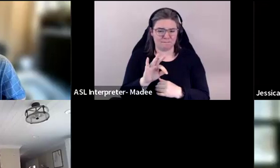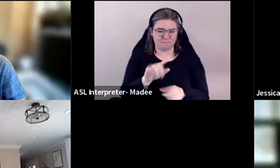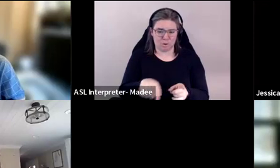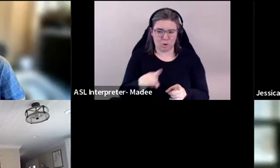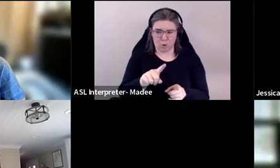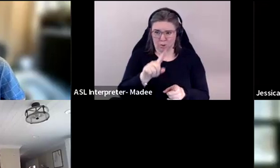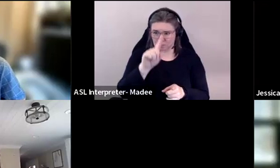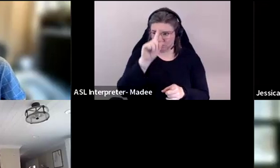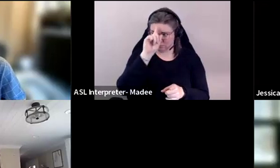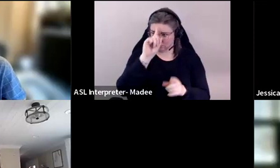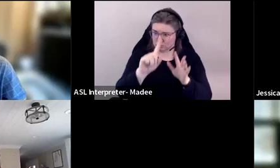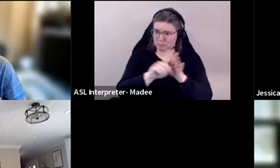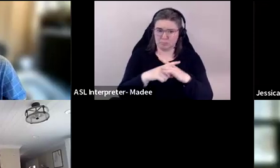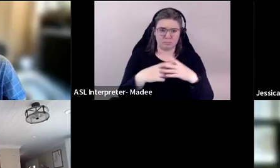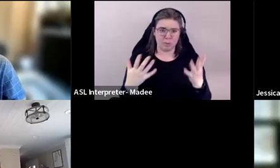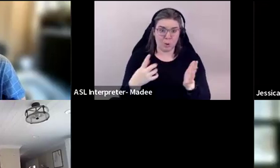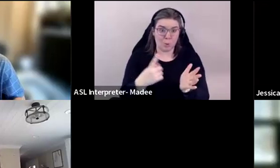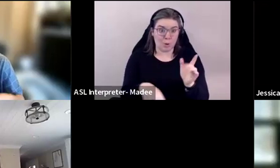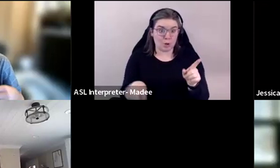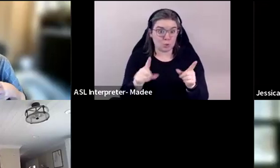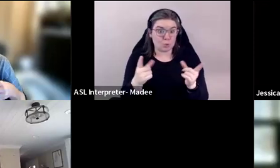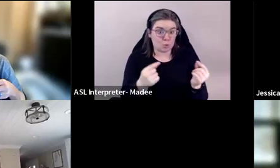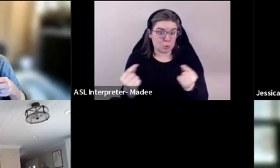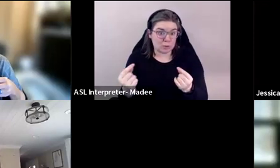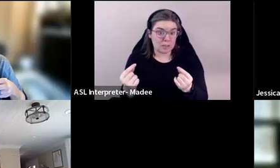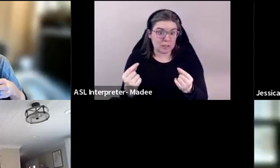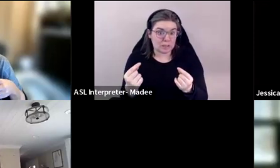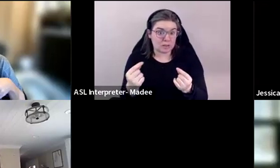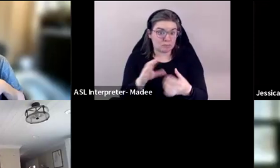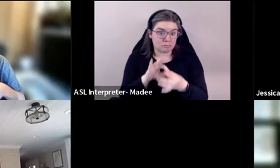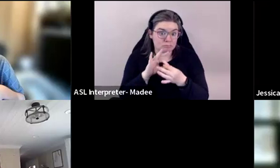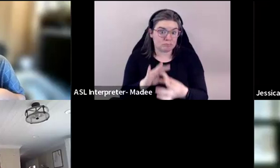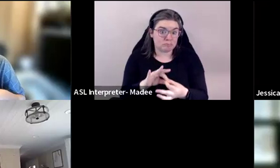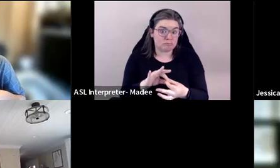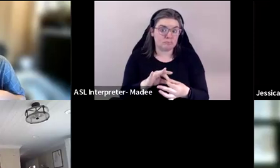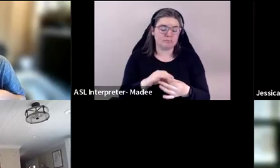Don Dew: You know what they might doing, but might be doing. Don Dew: I can tell you one thing